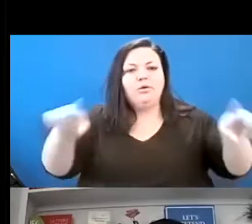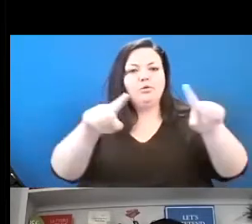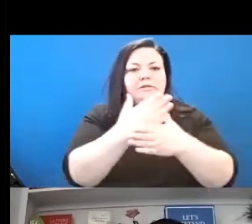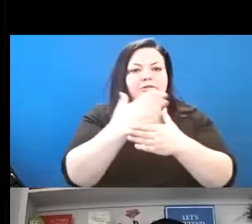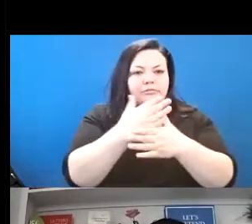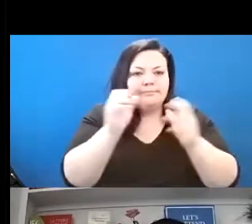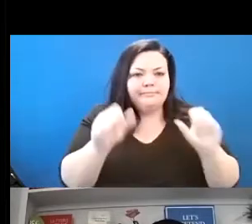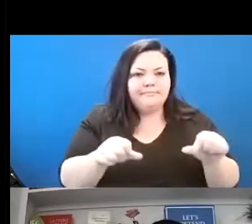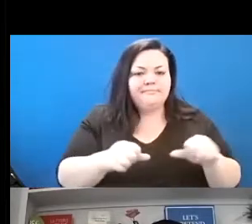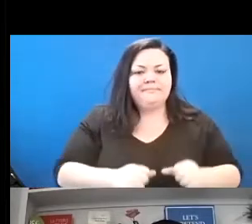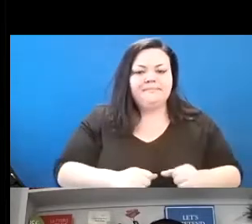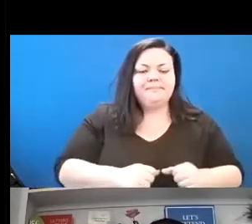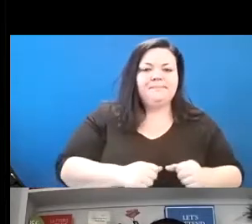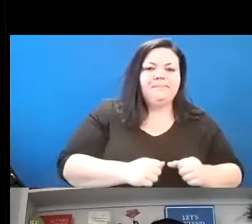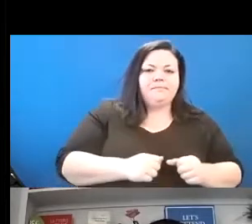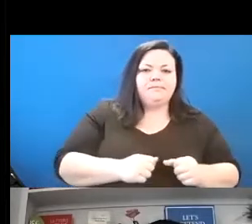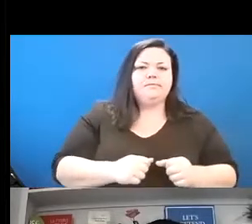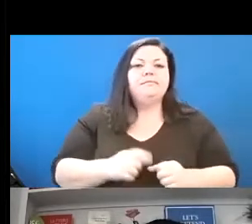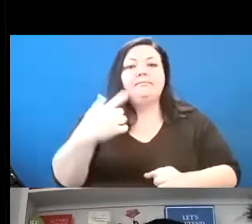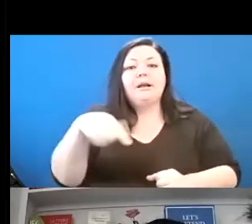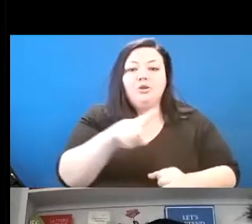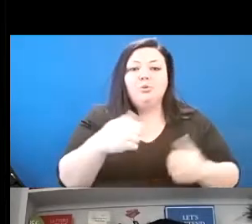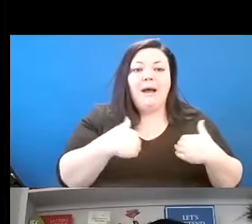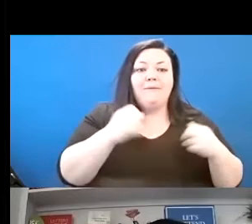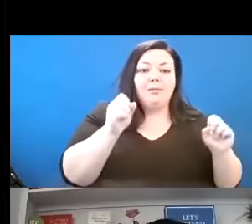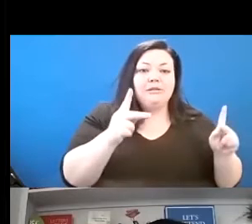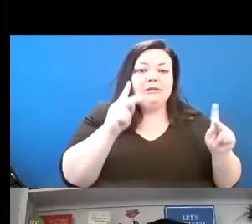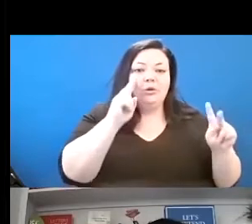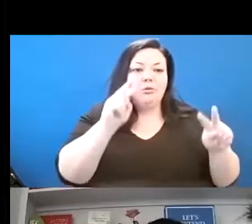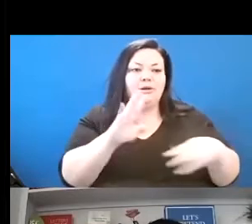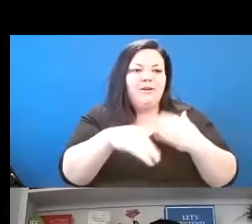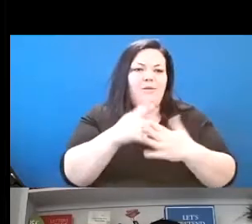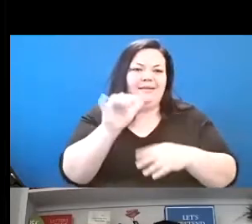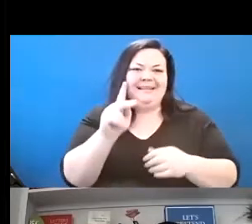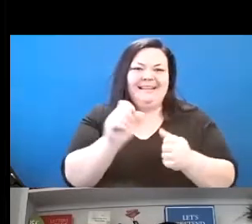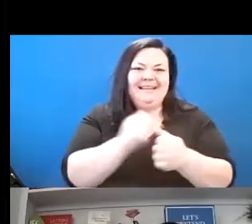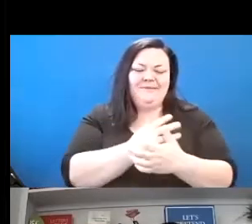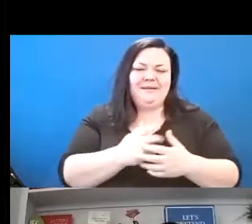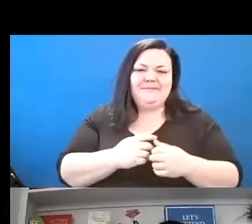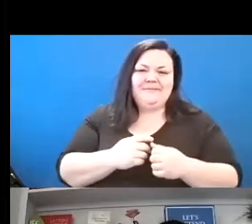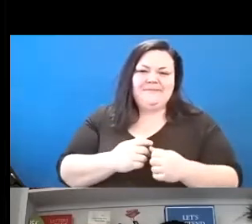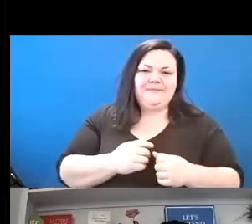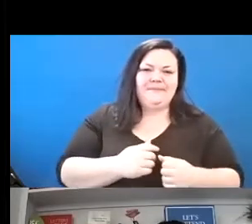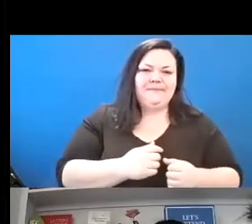um and you'll have a chance to take a look at all my links etc but here's what he has to say